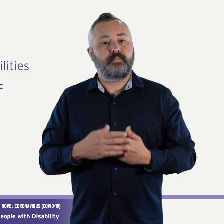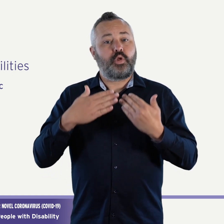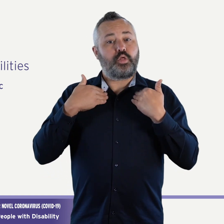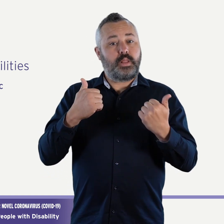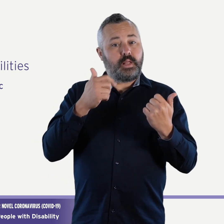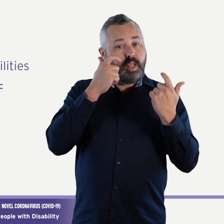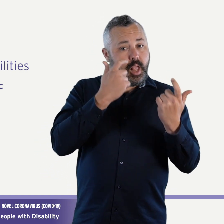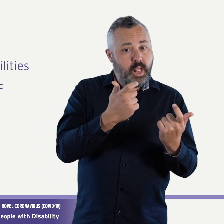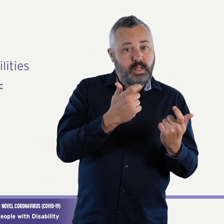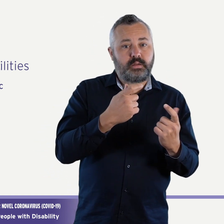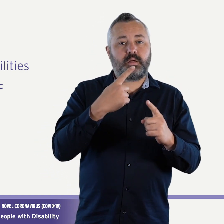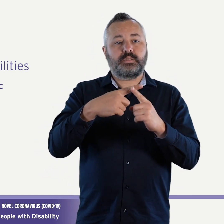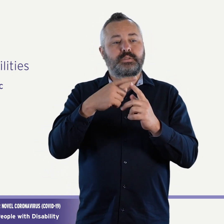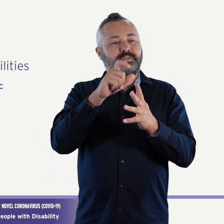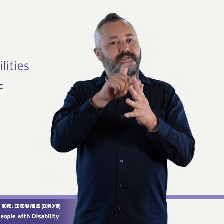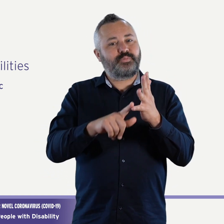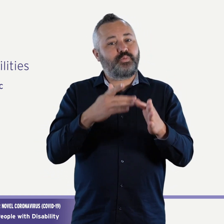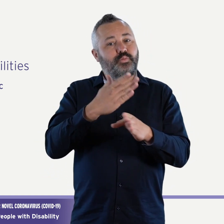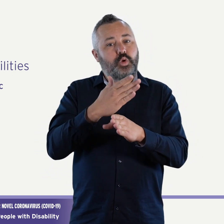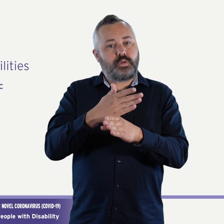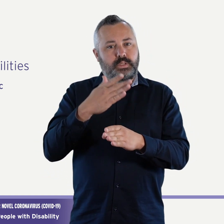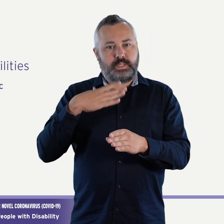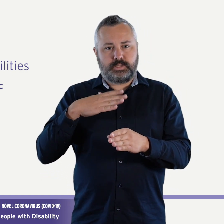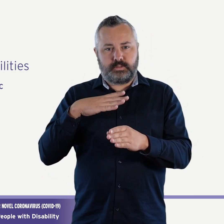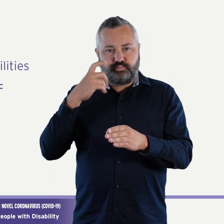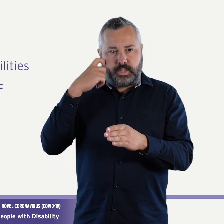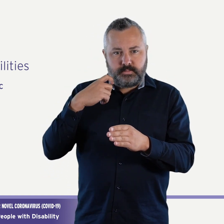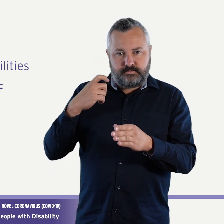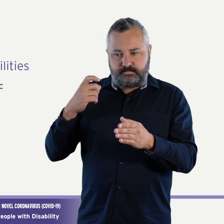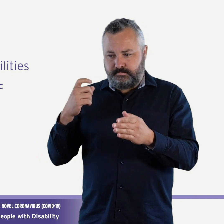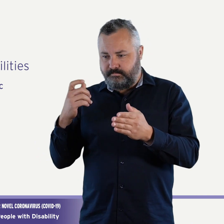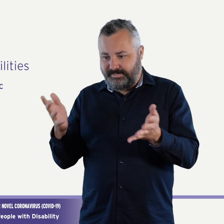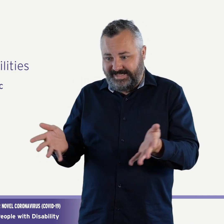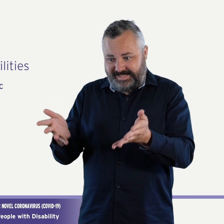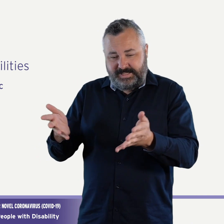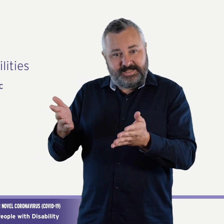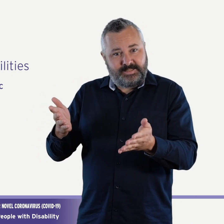To reduce the concurrent burden of influenza on people with disability and the confusion regarding